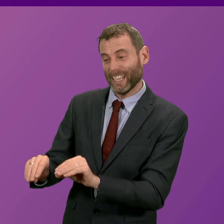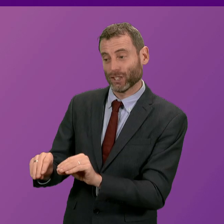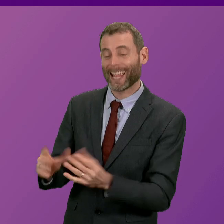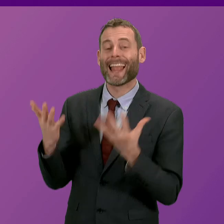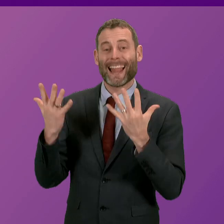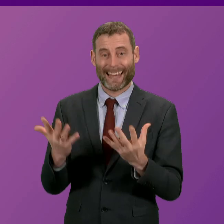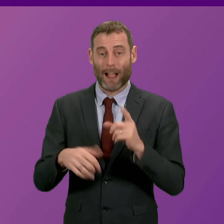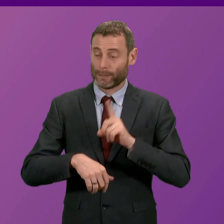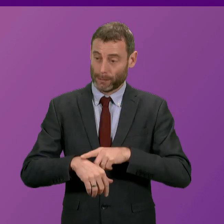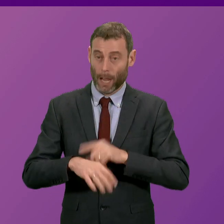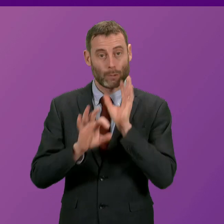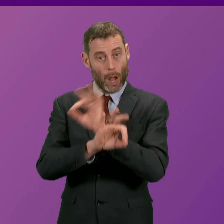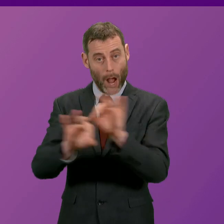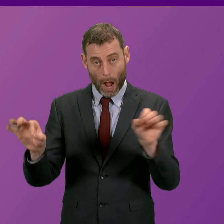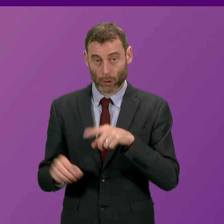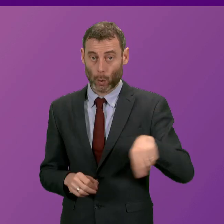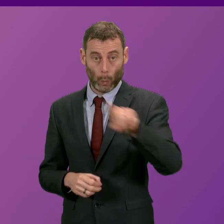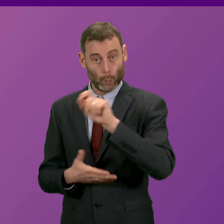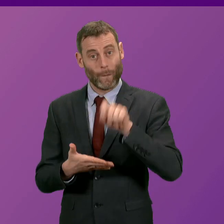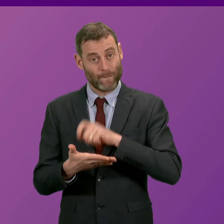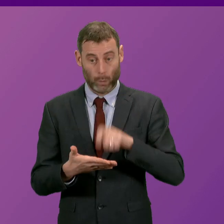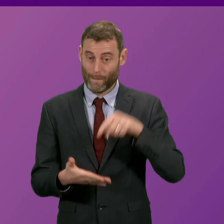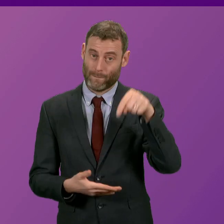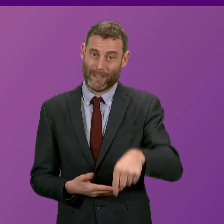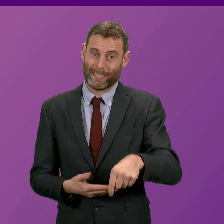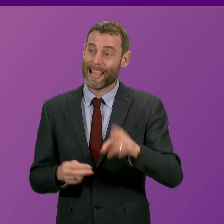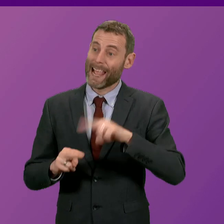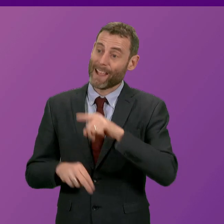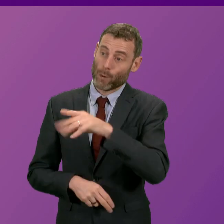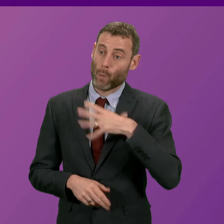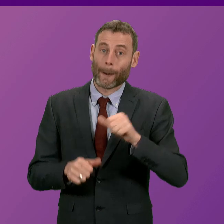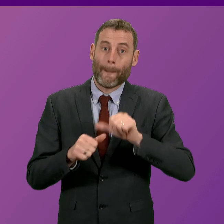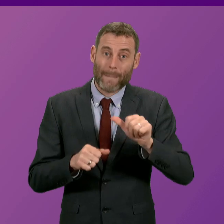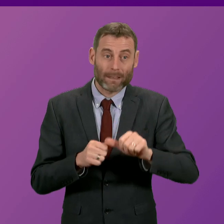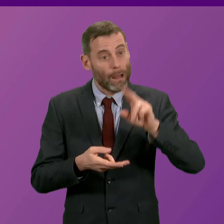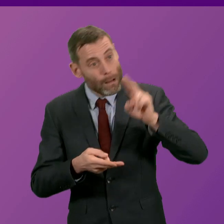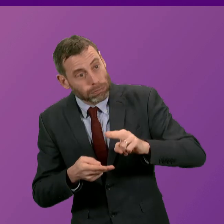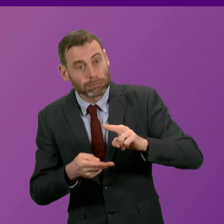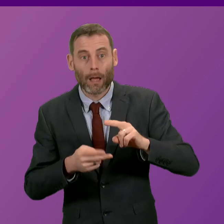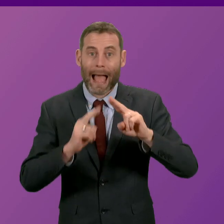coming, and if members want investment in housing, they have to vote for the Government’s budget.